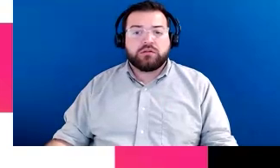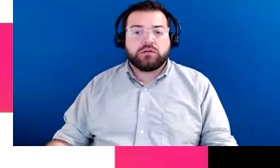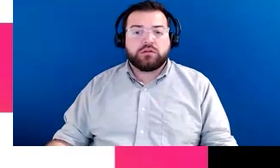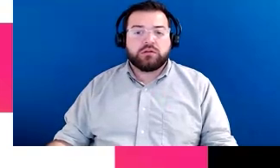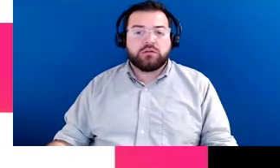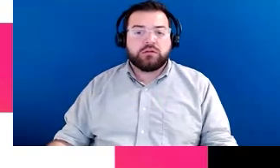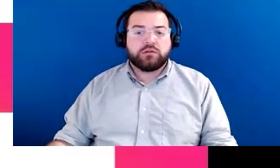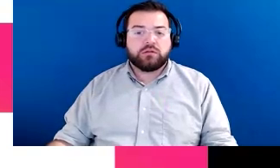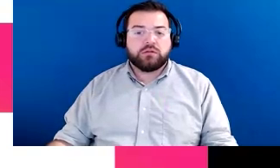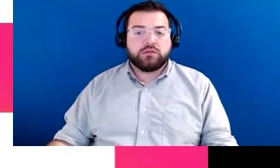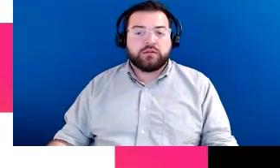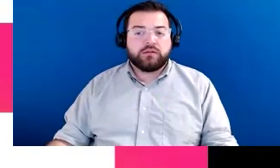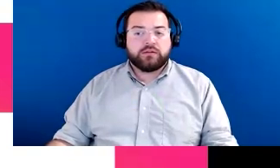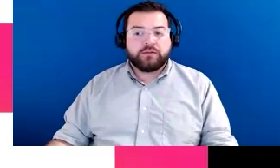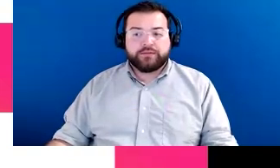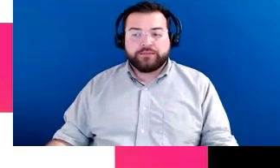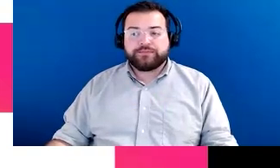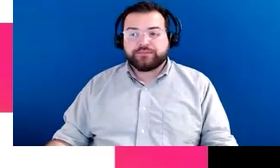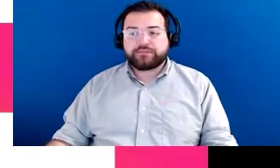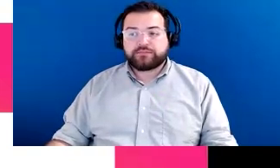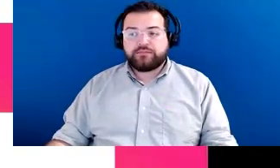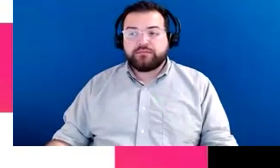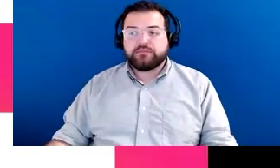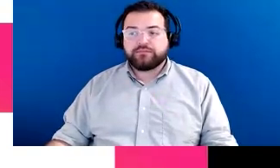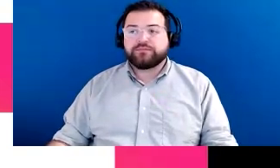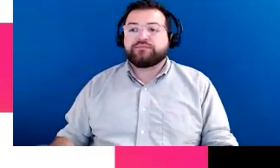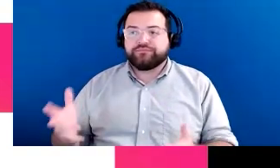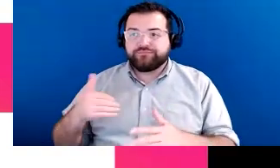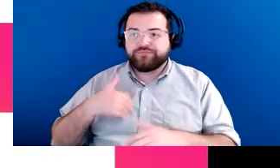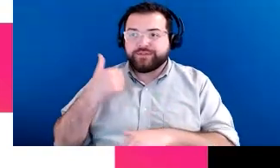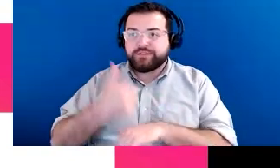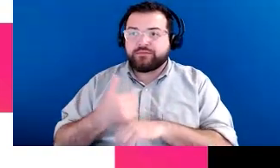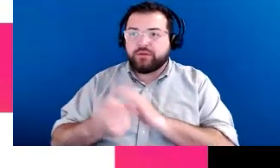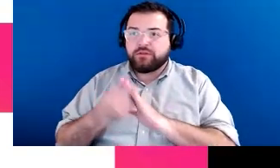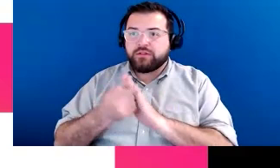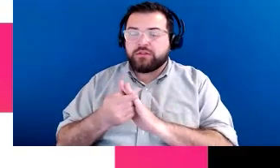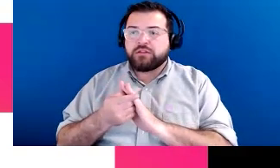So I have my scheduled office hours for students to meet me on Zoom.